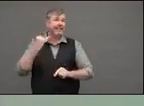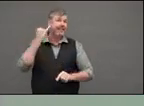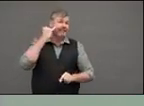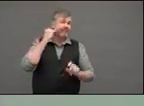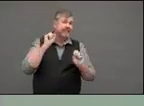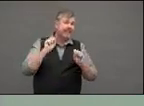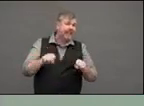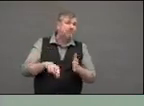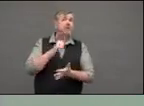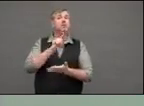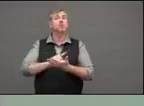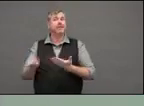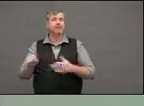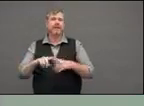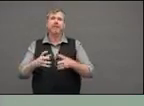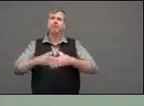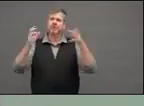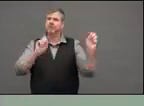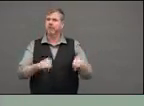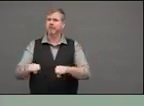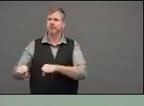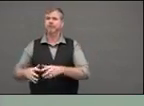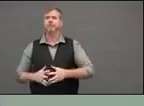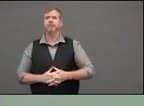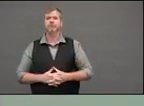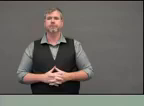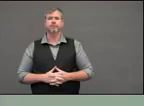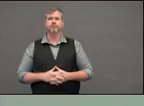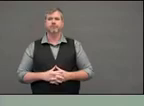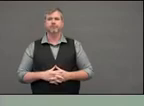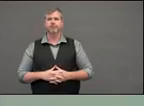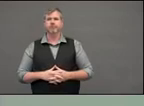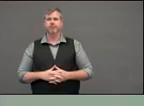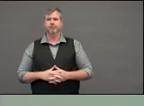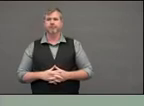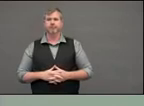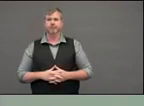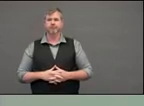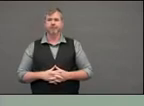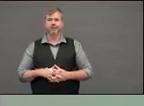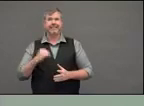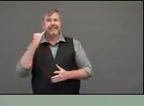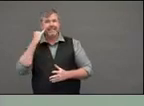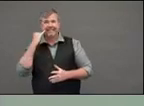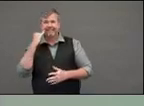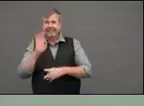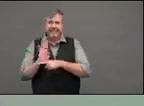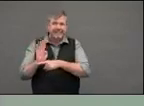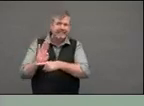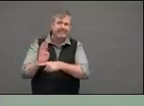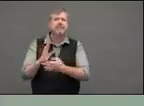can if we would say but if you don't have time once a month would be would be best we also want to make sure that we're staying